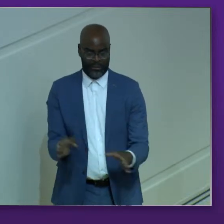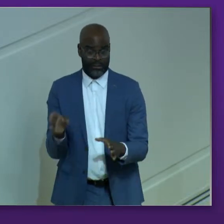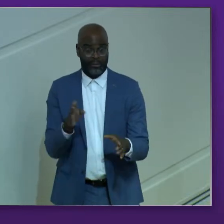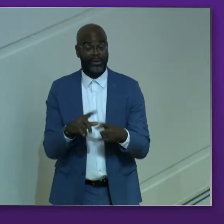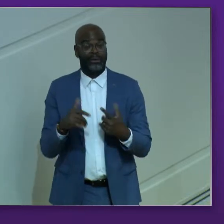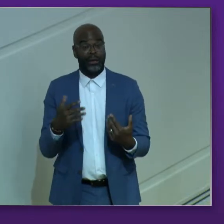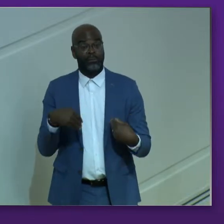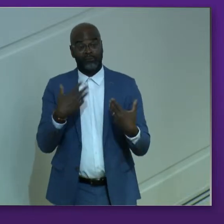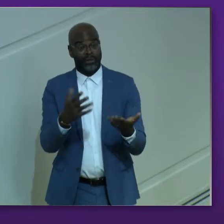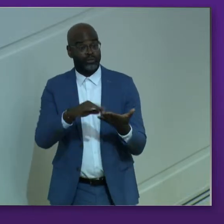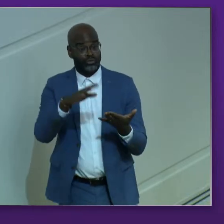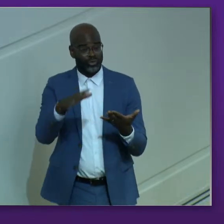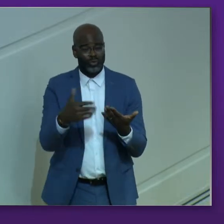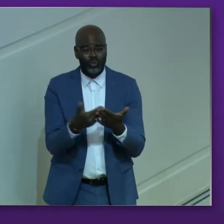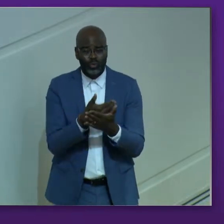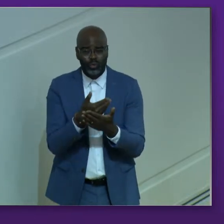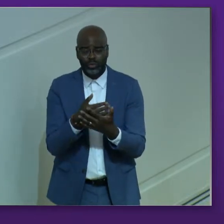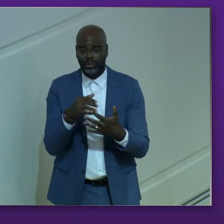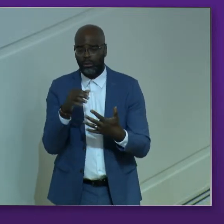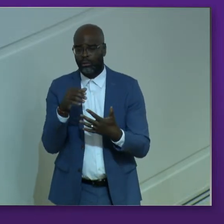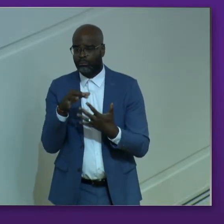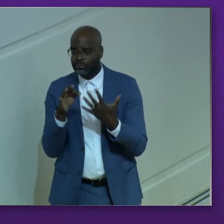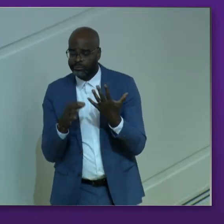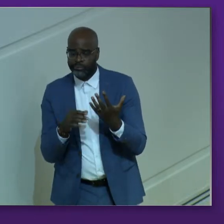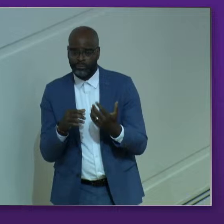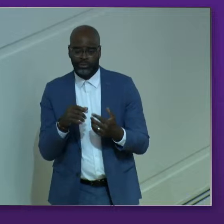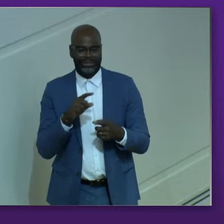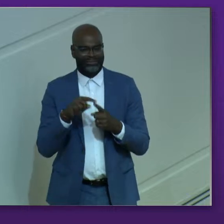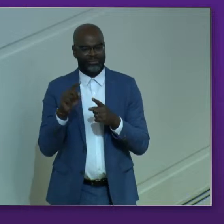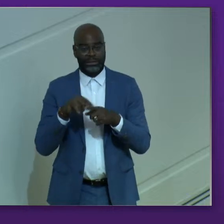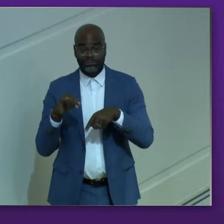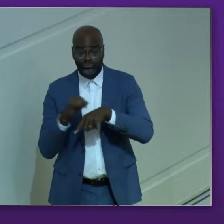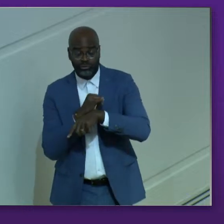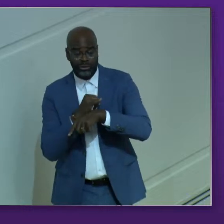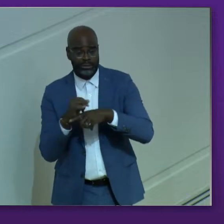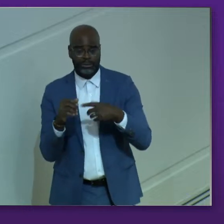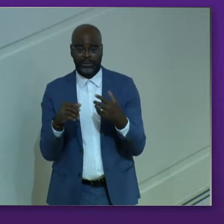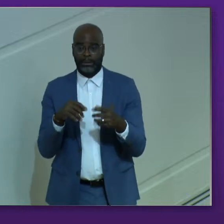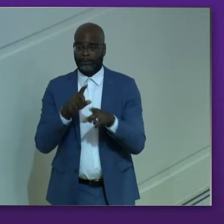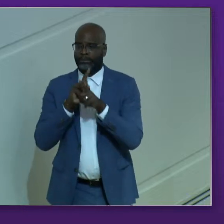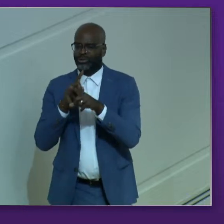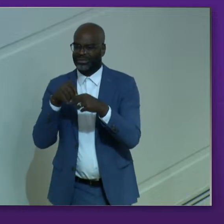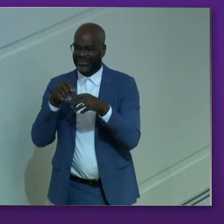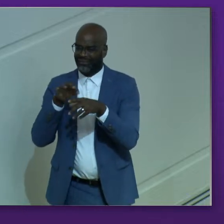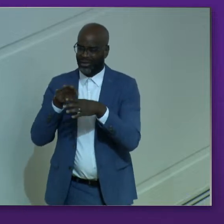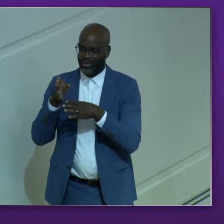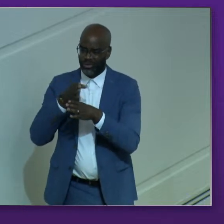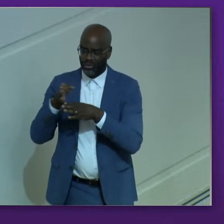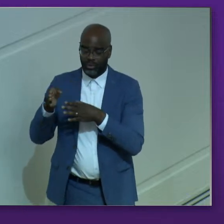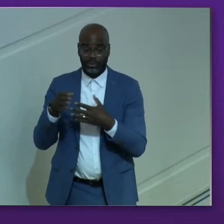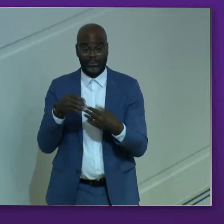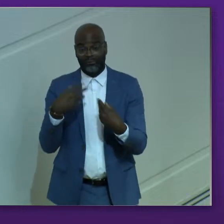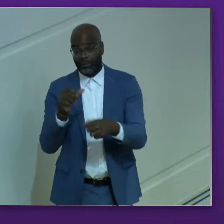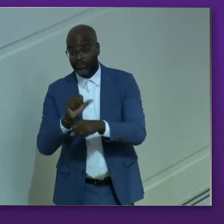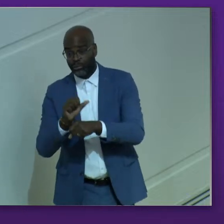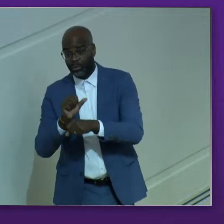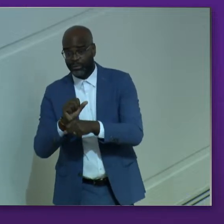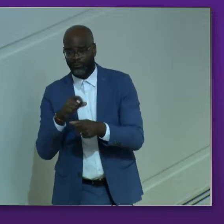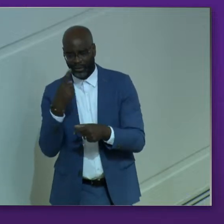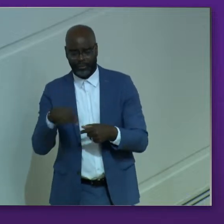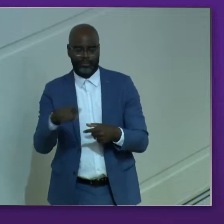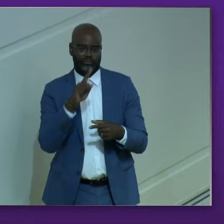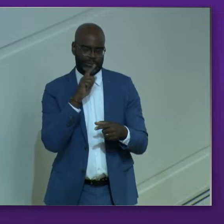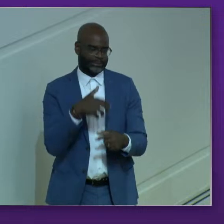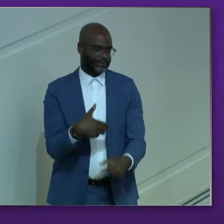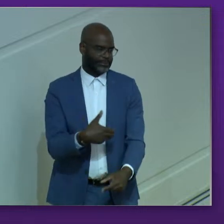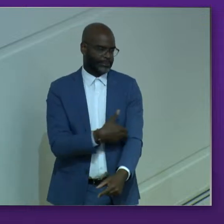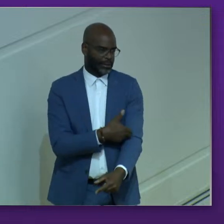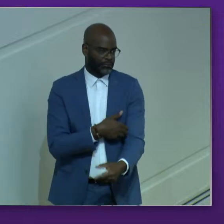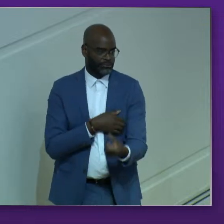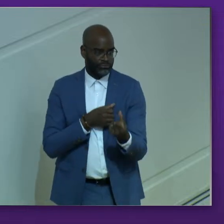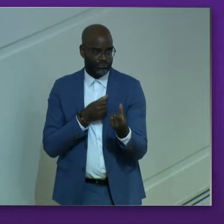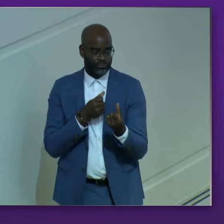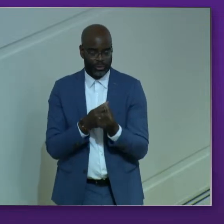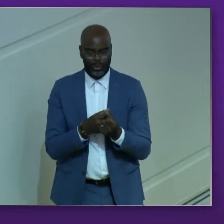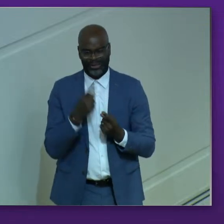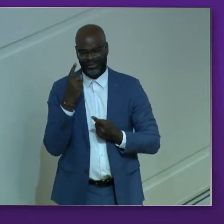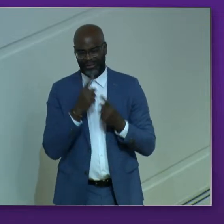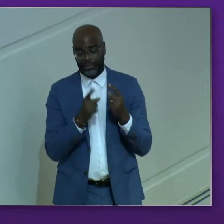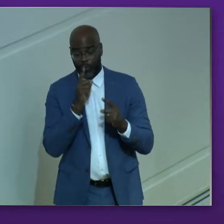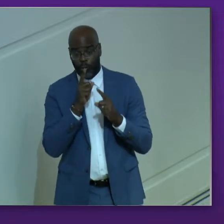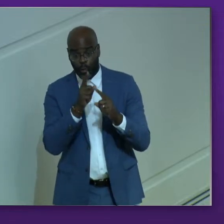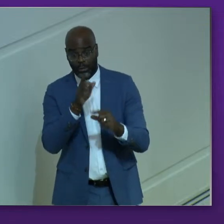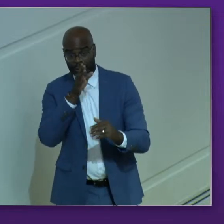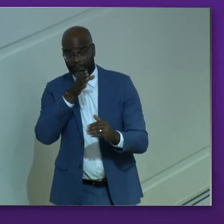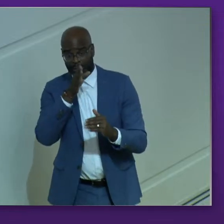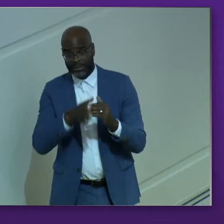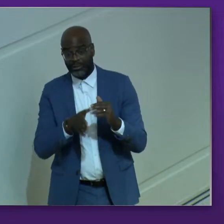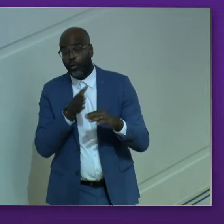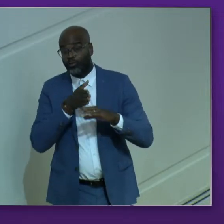YEARS YEARS IN THE MAKING. BY